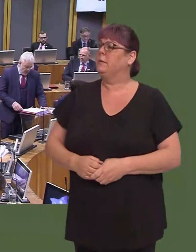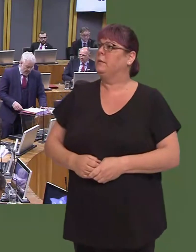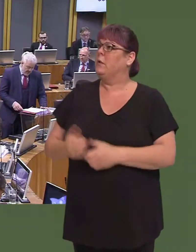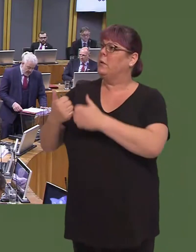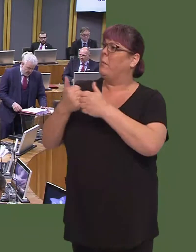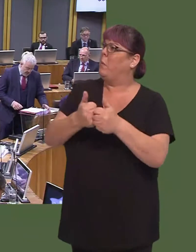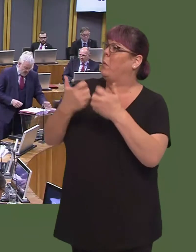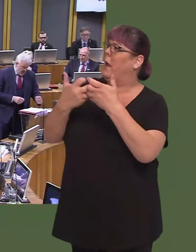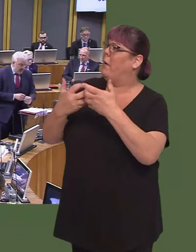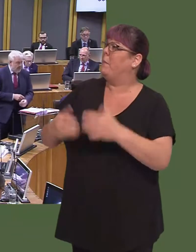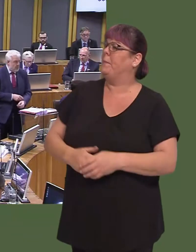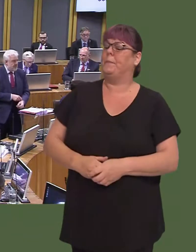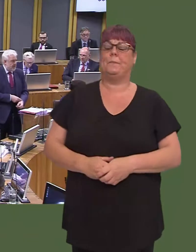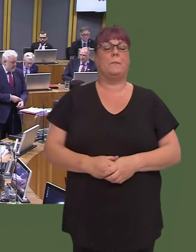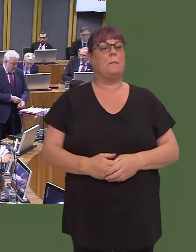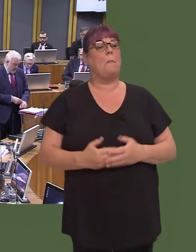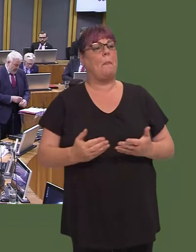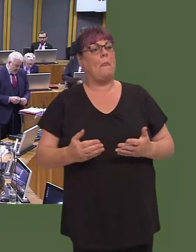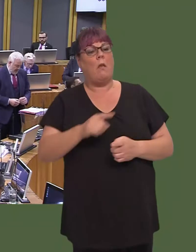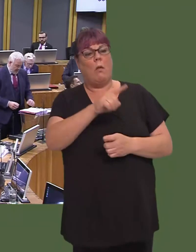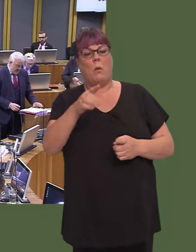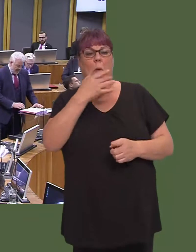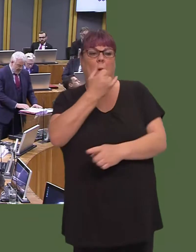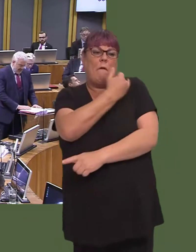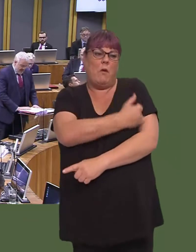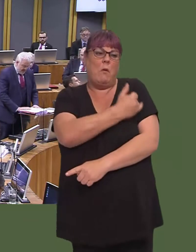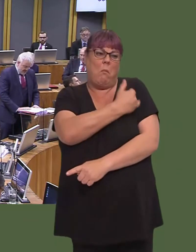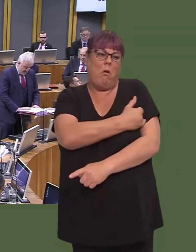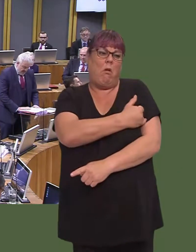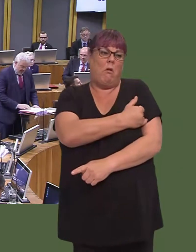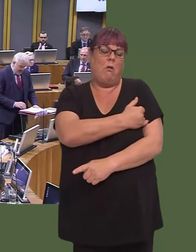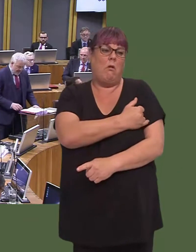well above target in terms of ambulances reaching people when they are needed. There has been